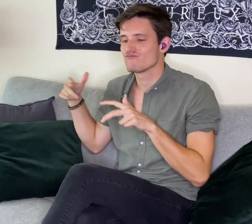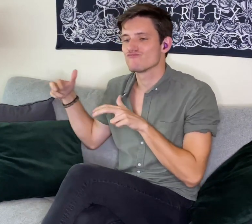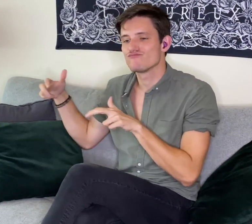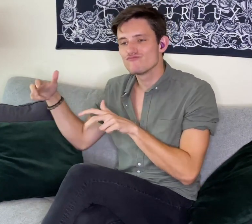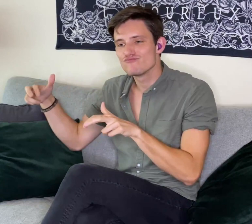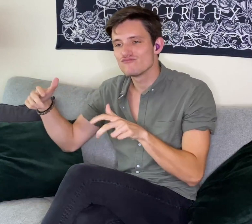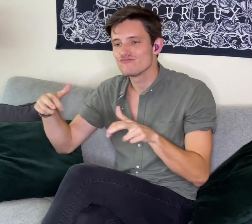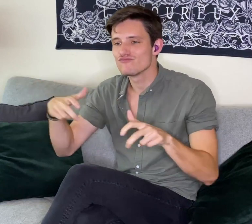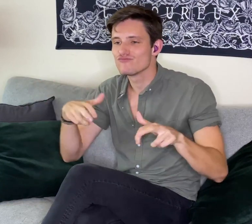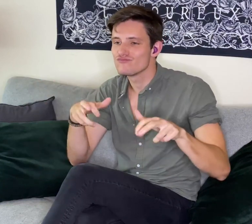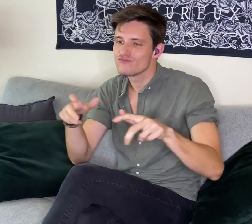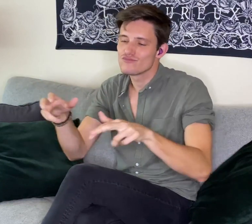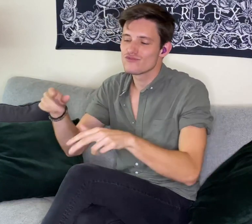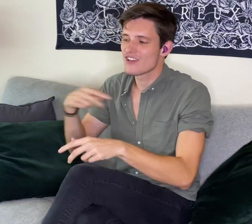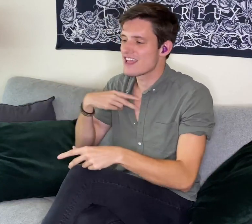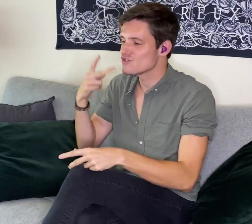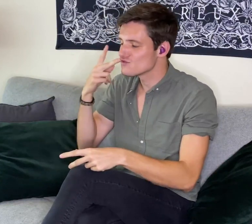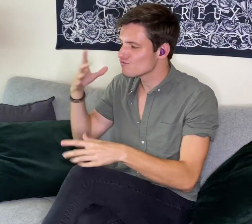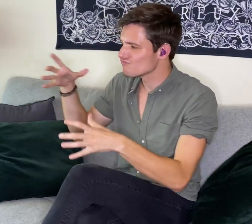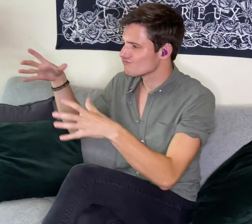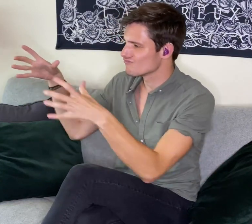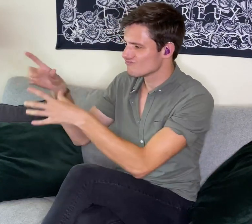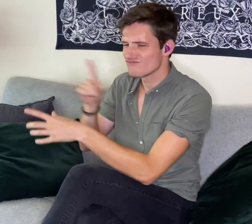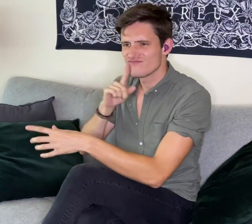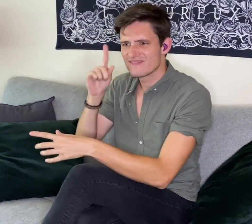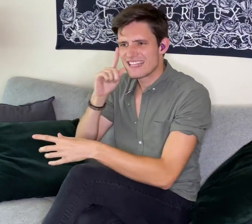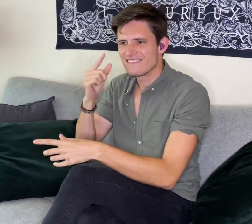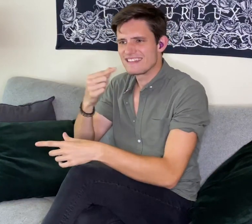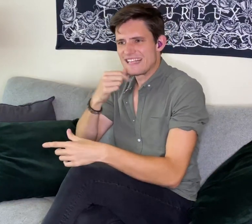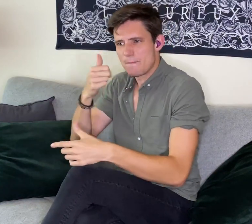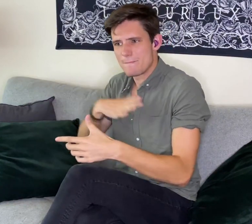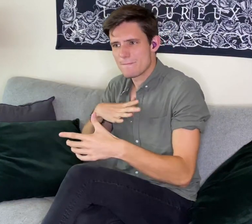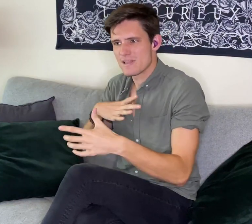Right when we walked in, I saw a group of deaf gay